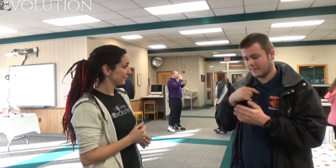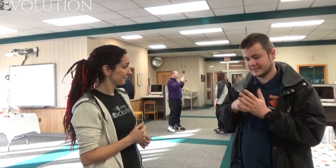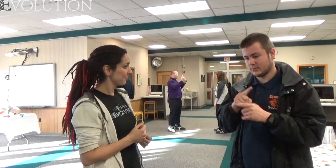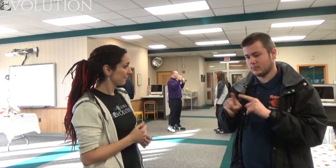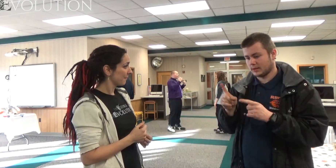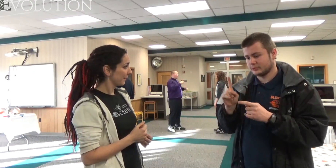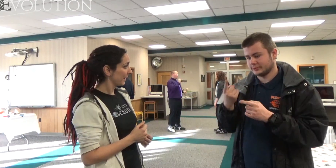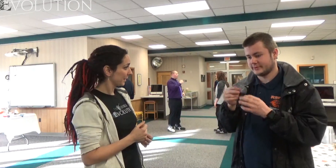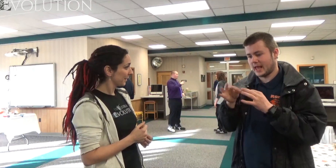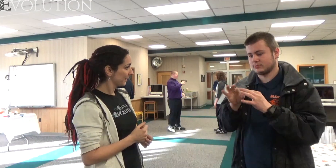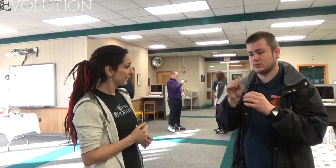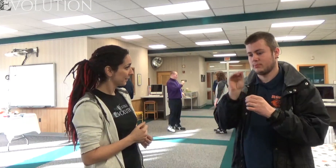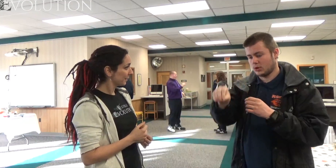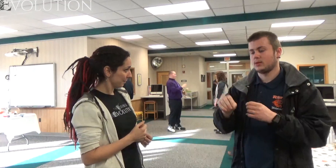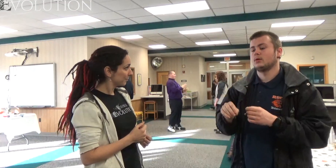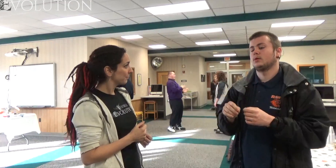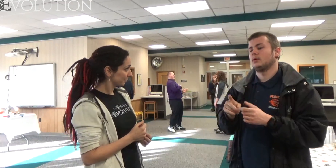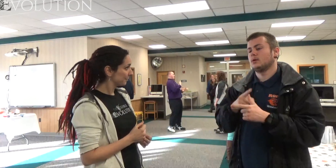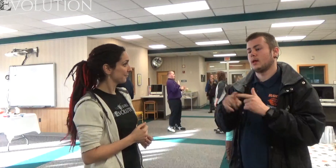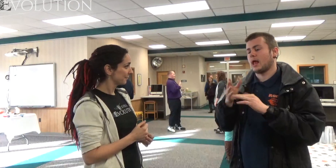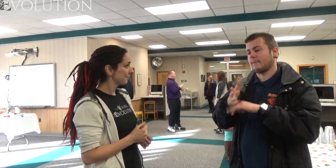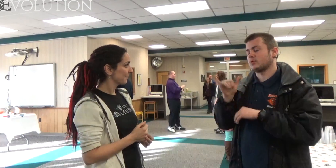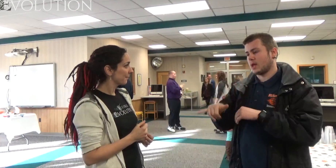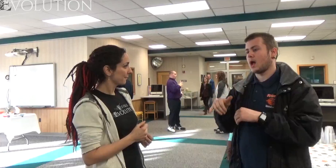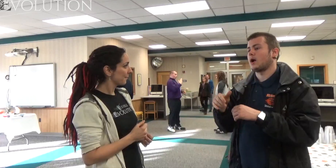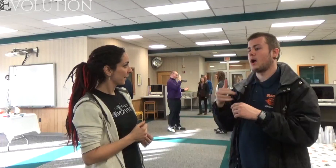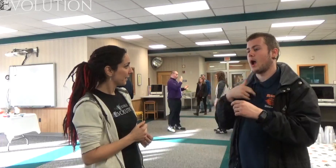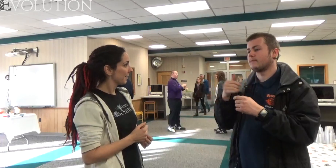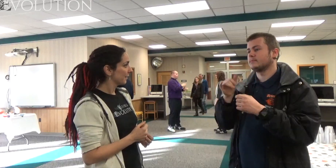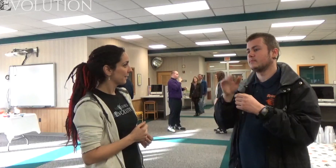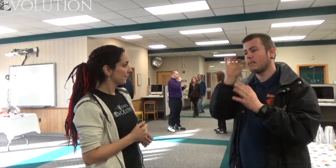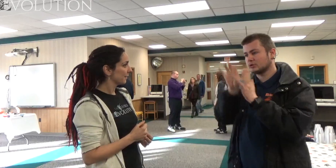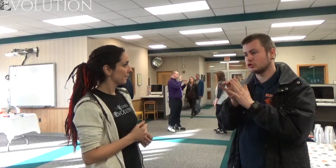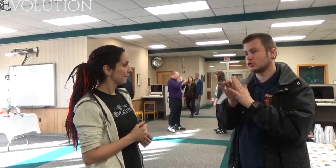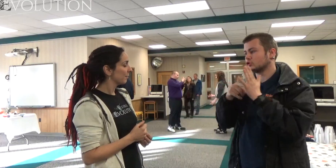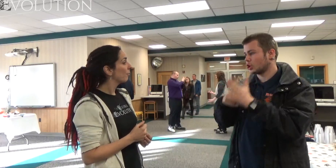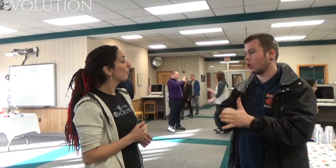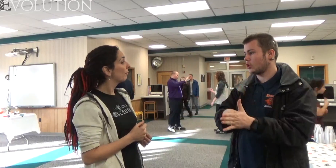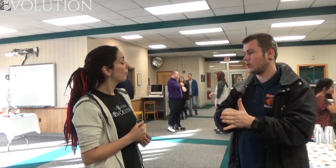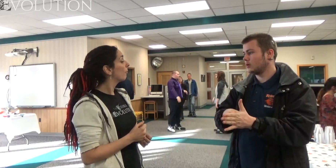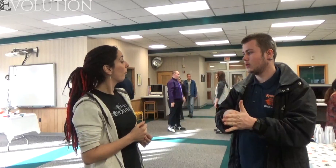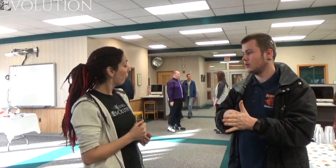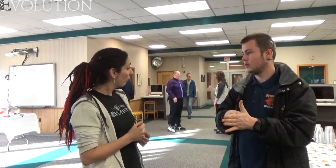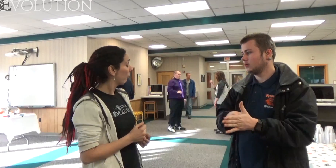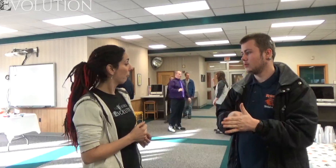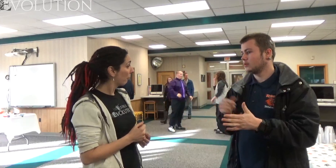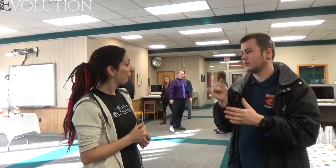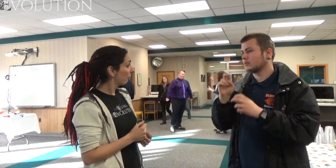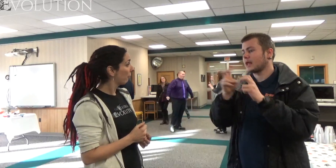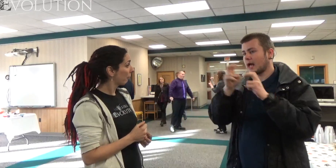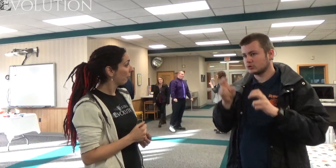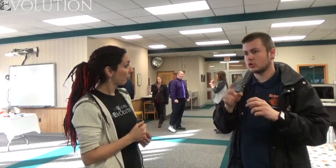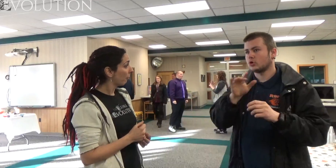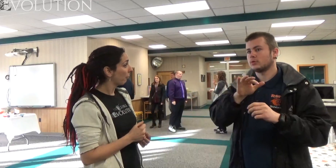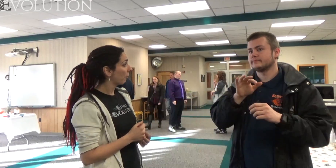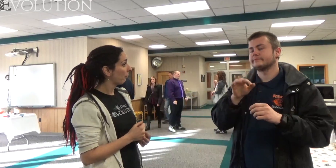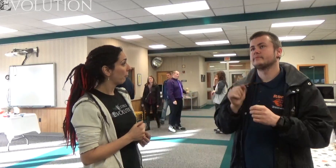I don't really have an example, just the captioning being put in. Then after that there are pictures to show, like castles there.